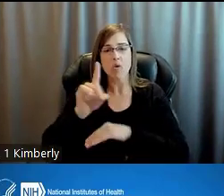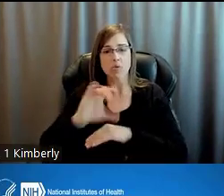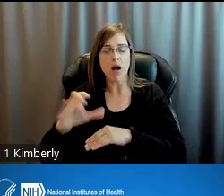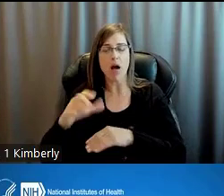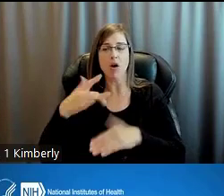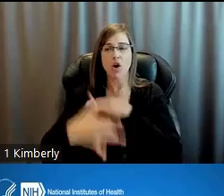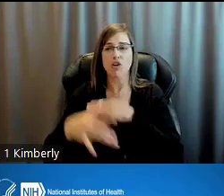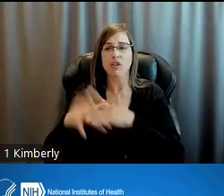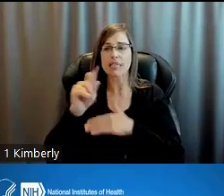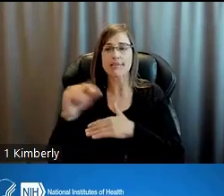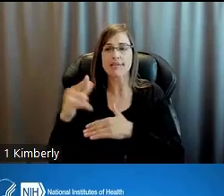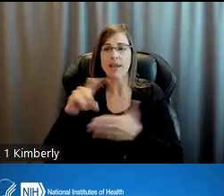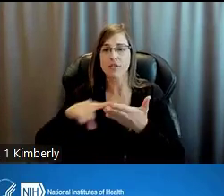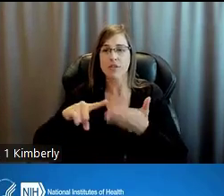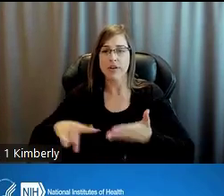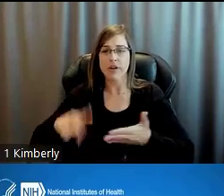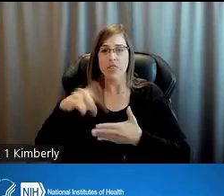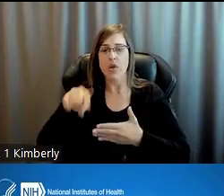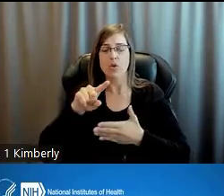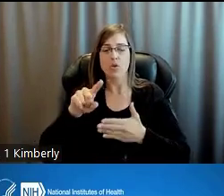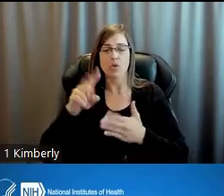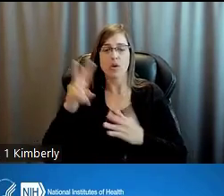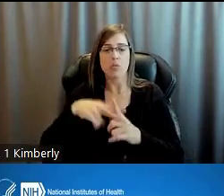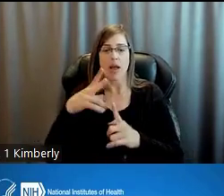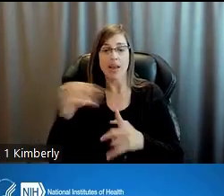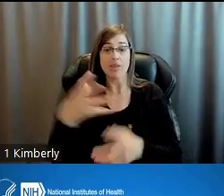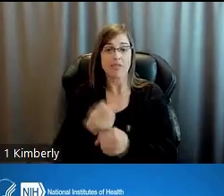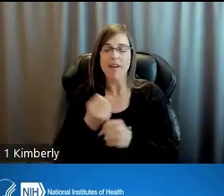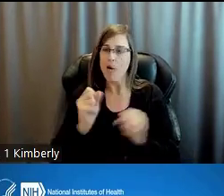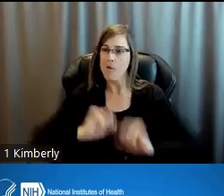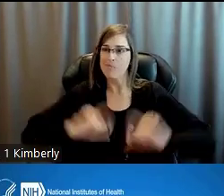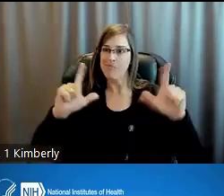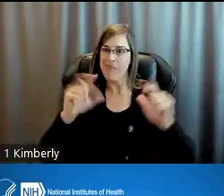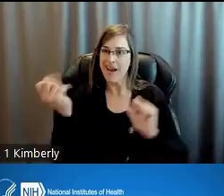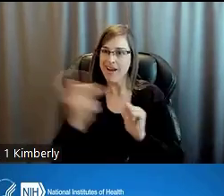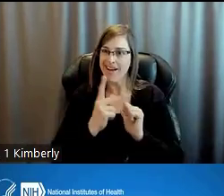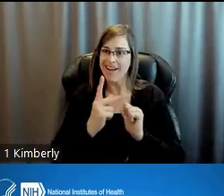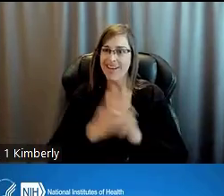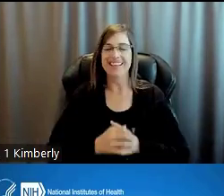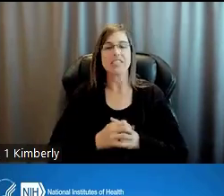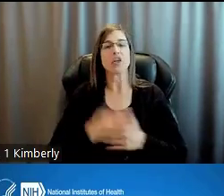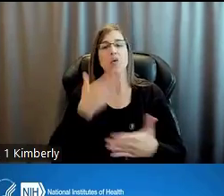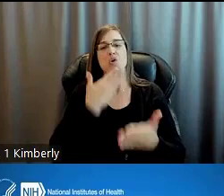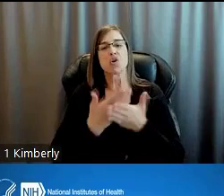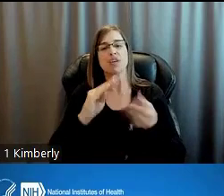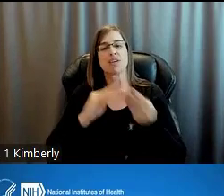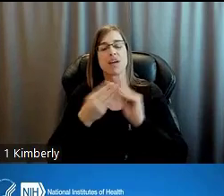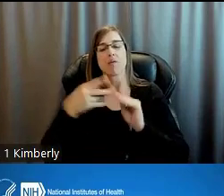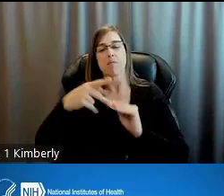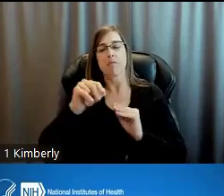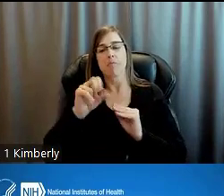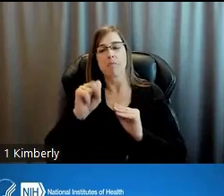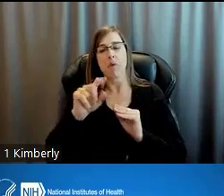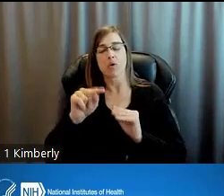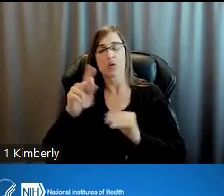as well as those who both applied and received .. . Oh, there we go, they're back. So we had a good number of post-docs and early stage investigators